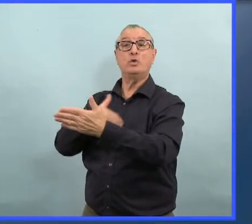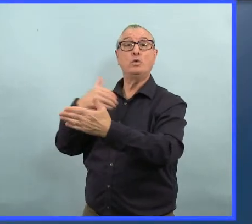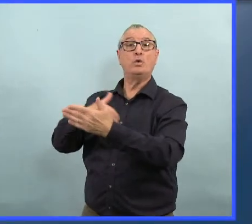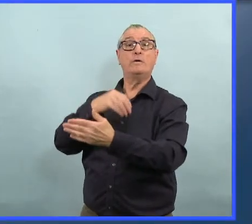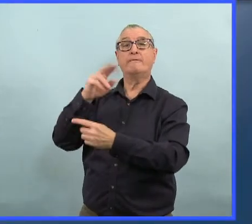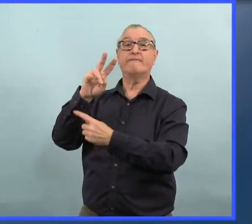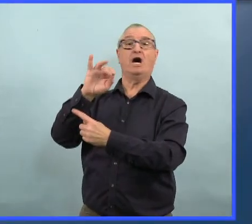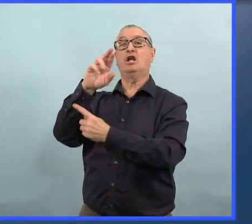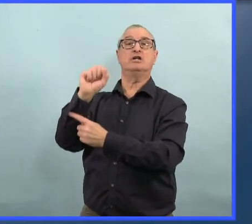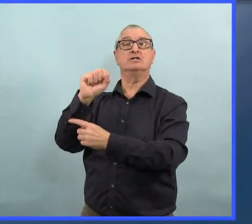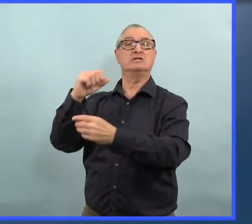okay thank you